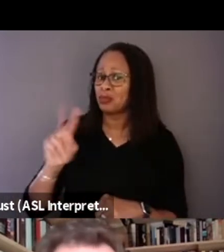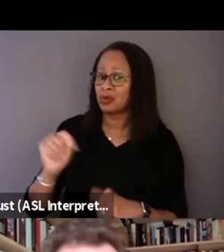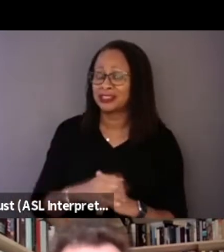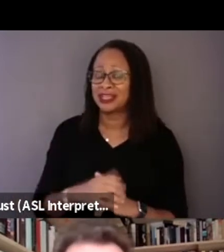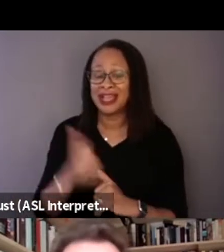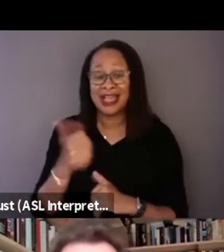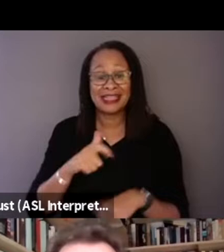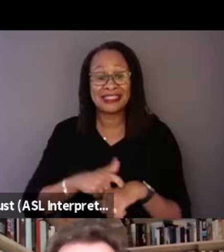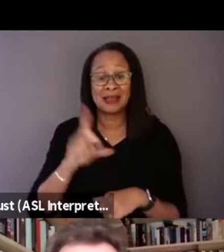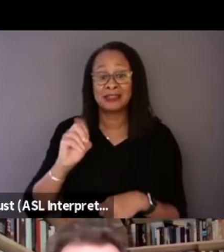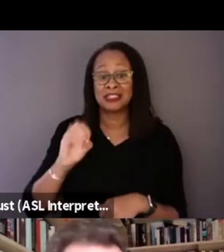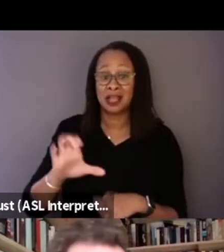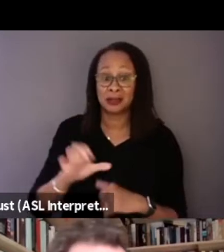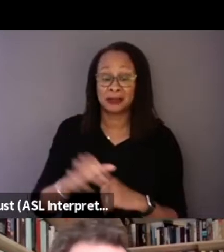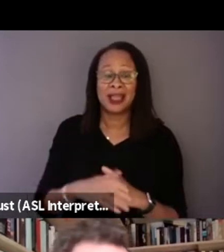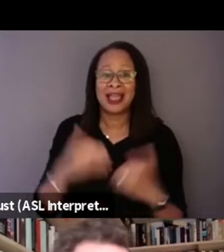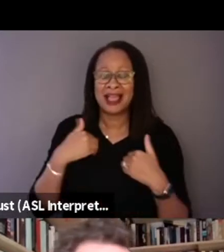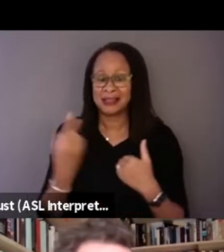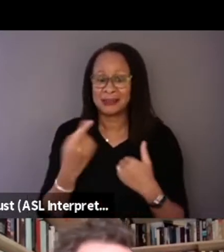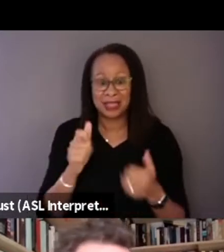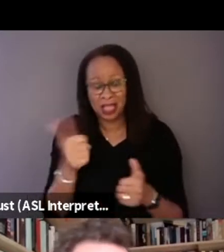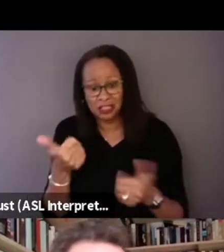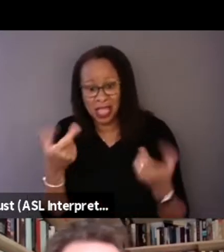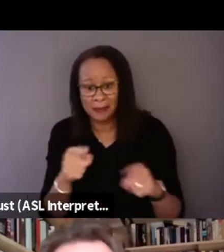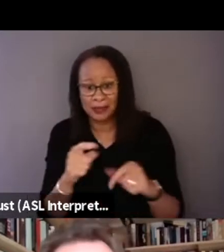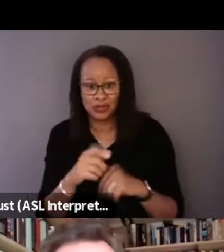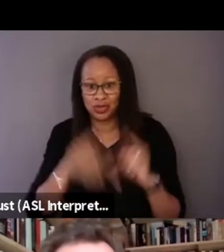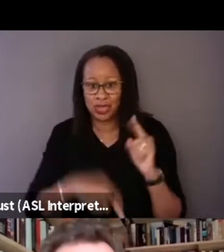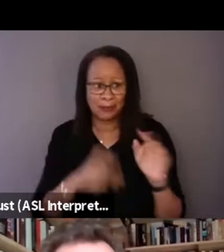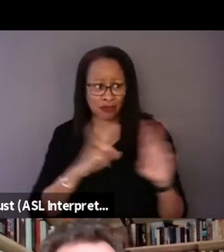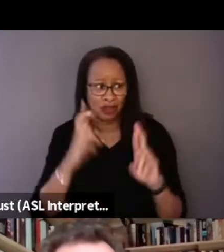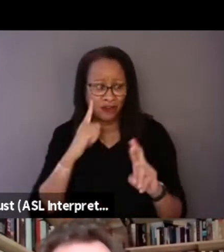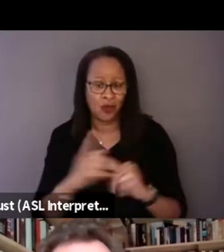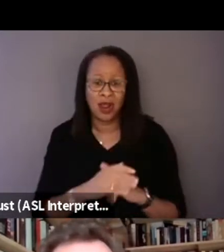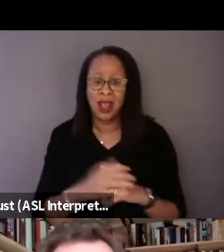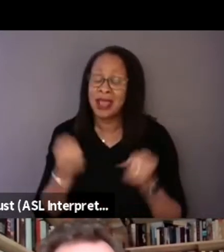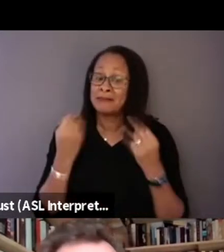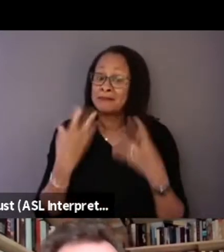that you weren't anticipating is great. For me, it's like there are many words you can use to describe this movie,